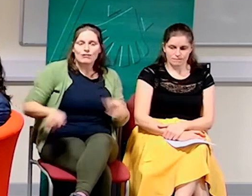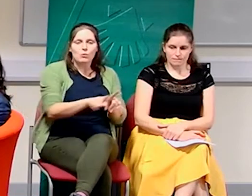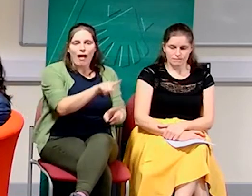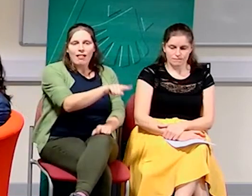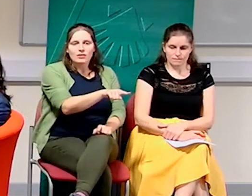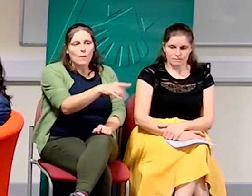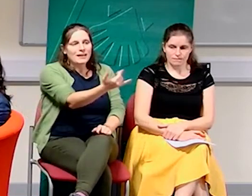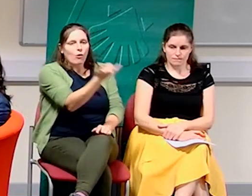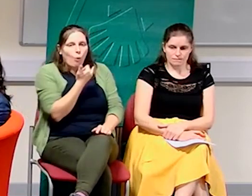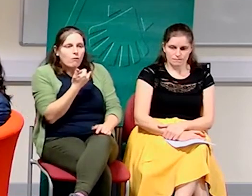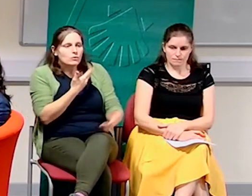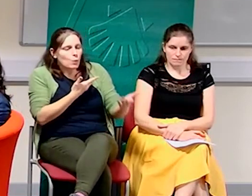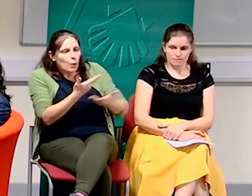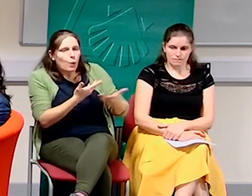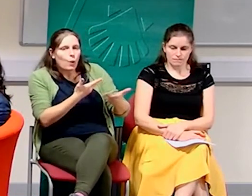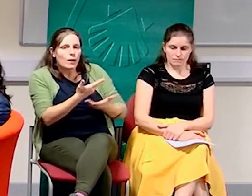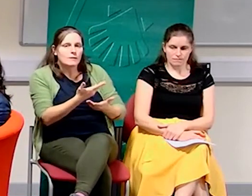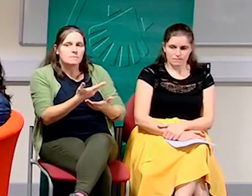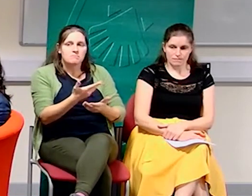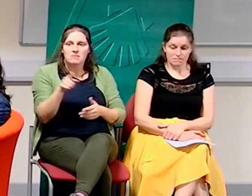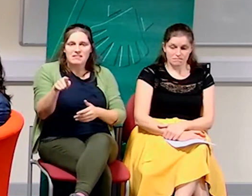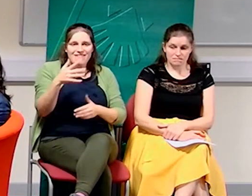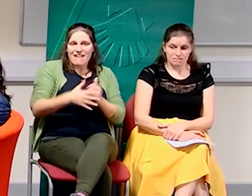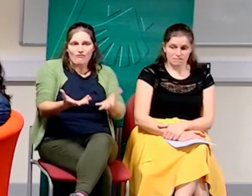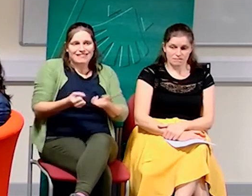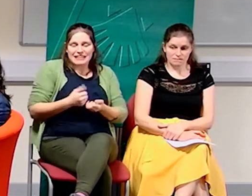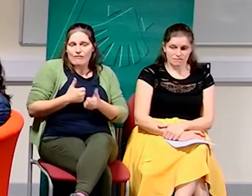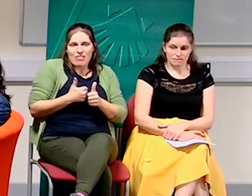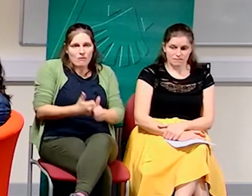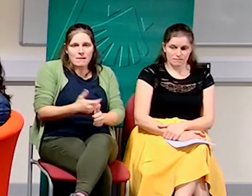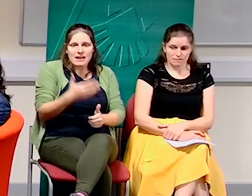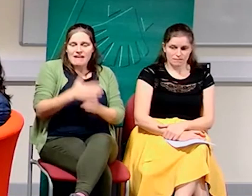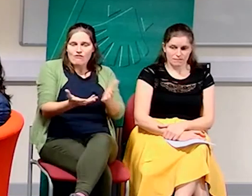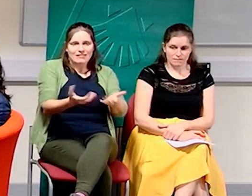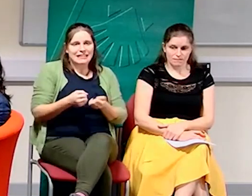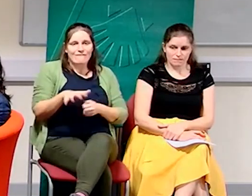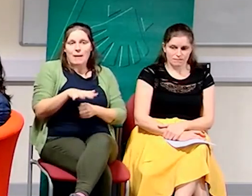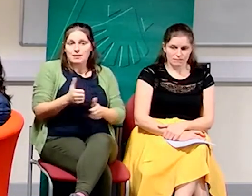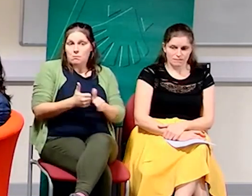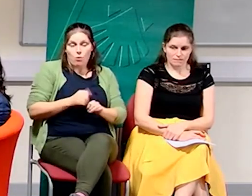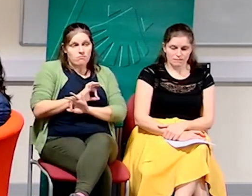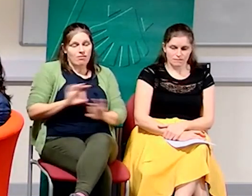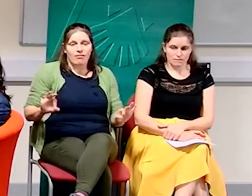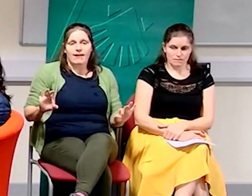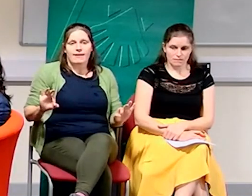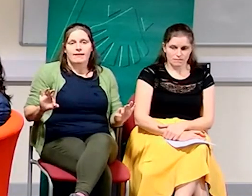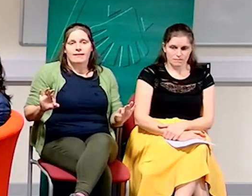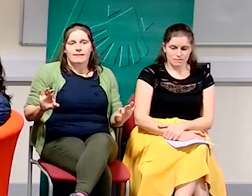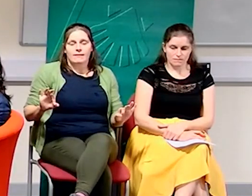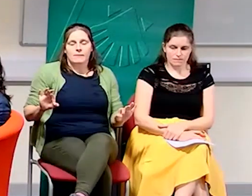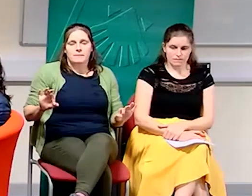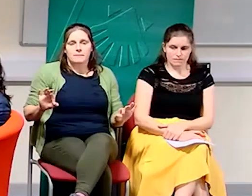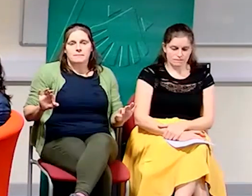any therapy we've never had any family support we've never had you know this is your new life